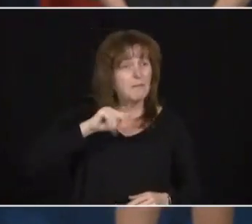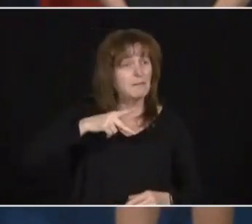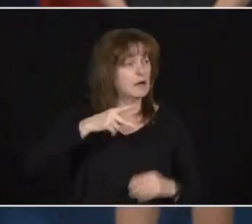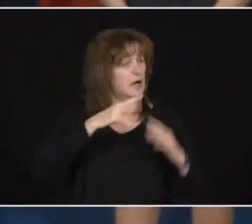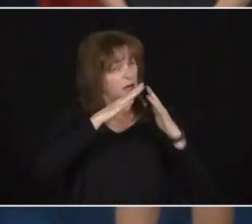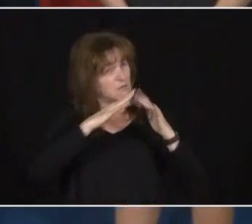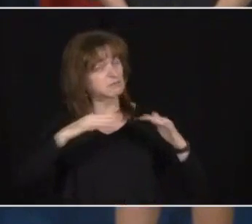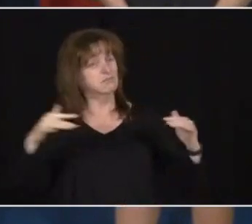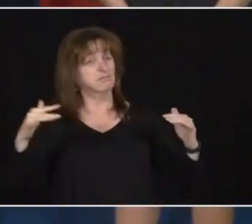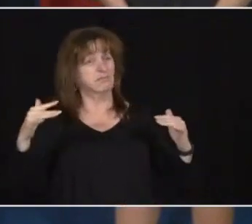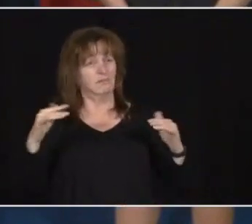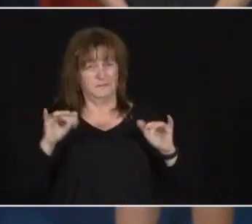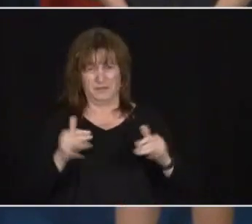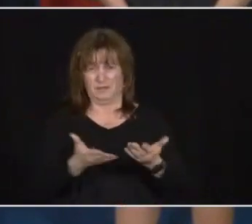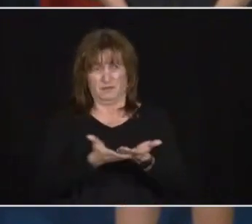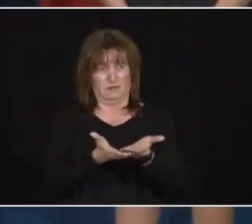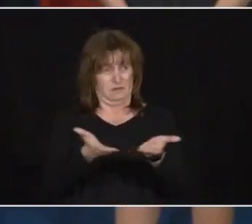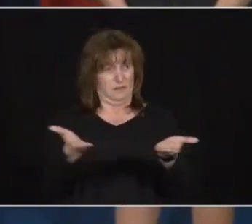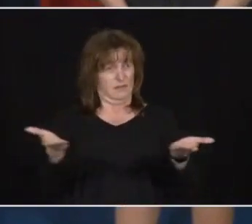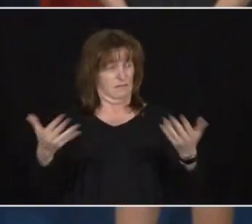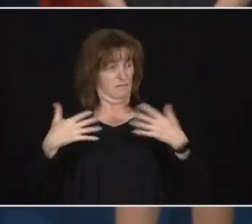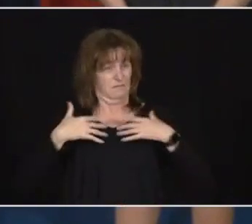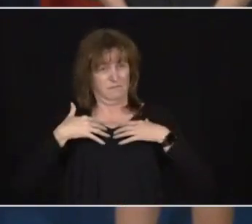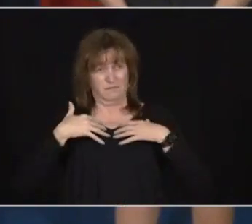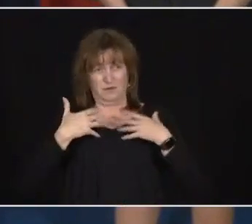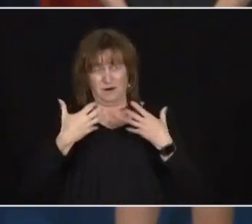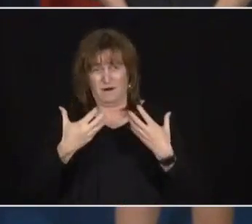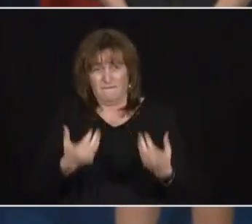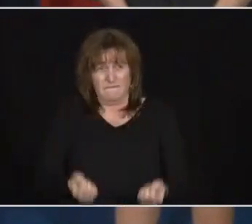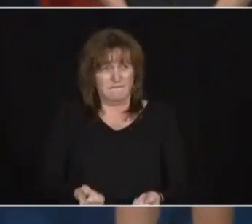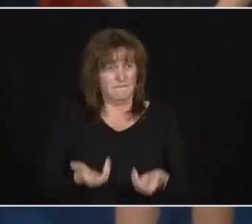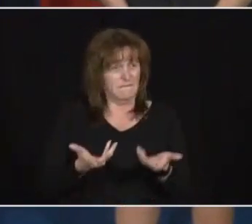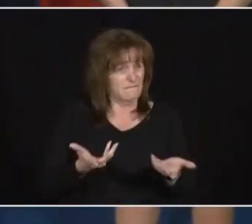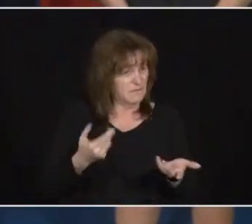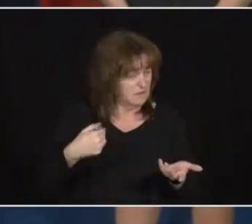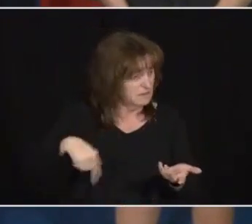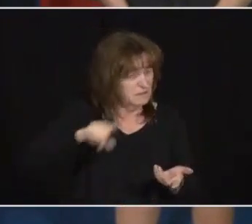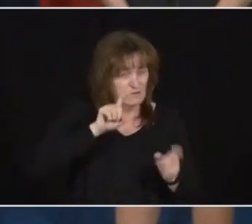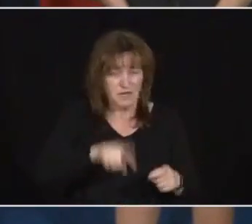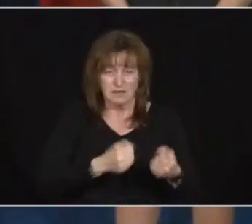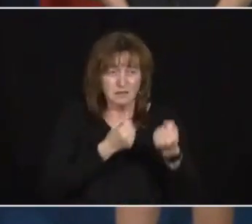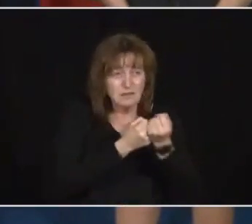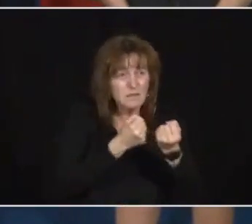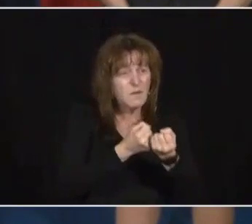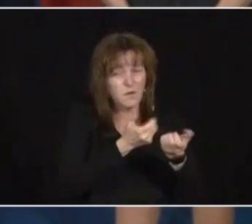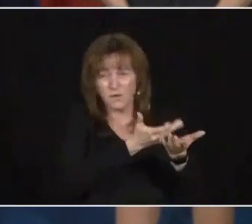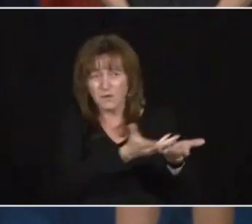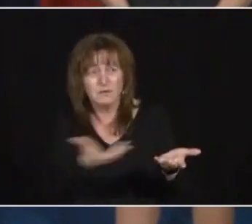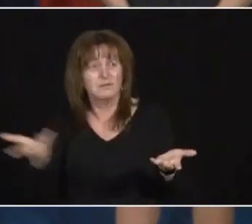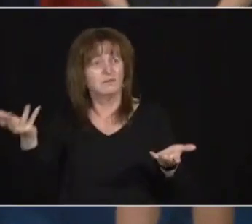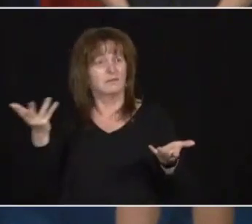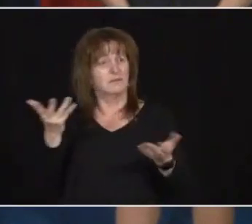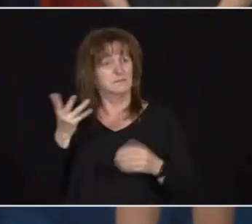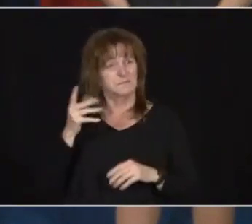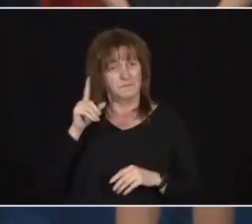These are Canada's heroes in many ways, and they deserve our full support. The premier made clear we must do whatever it